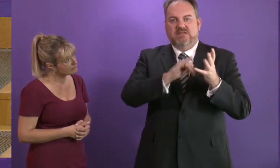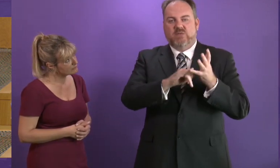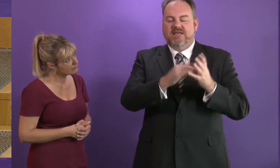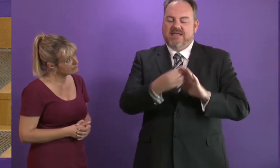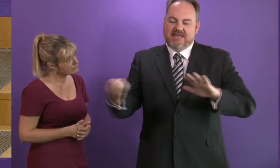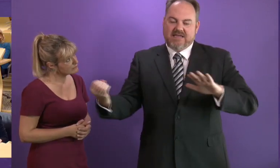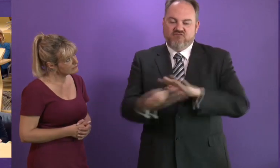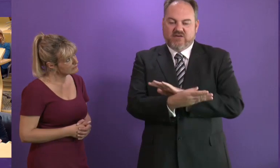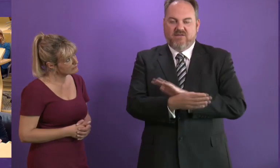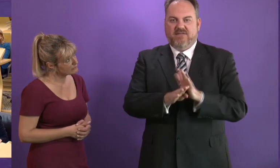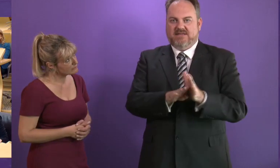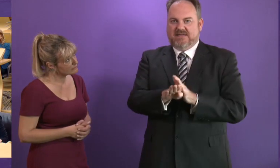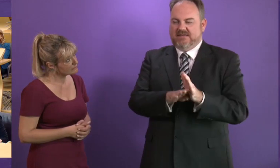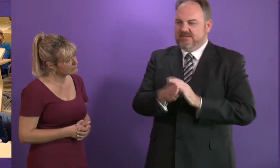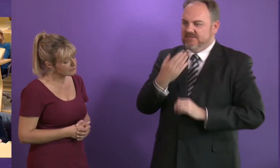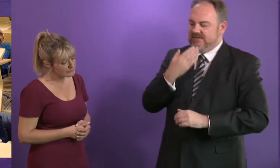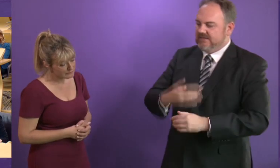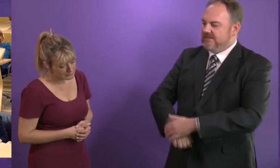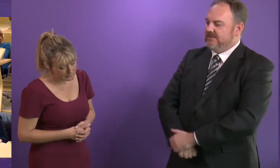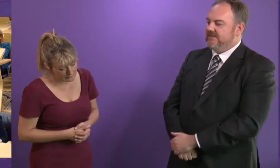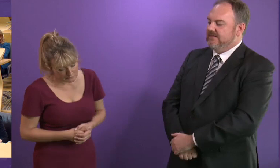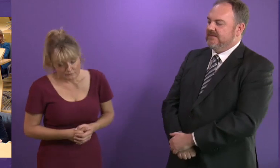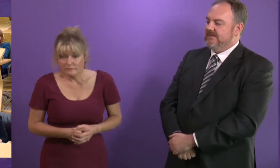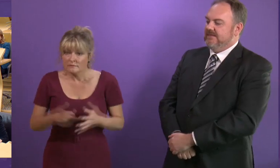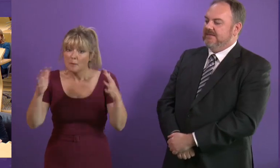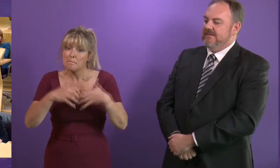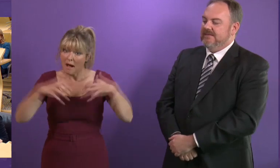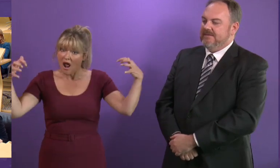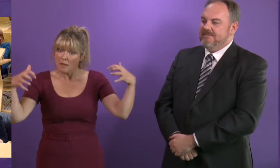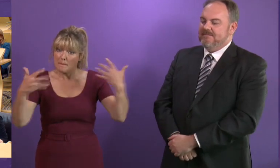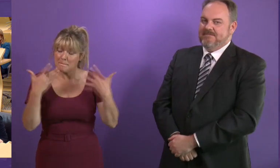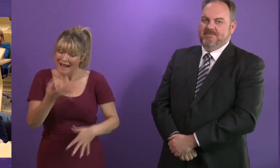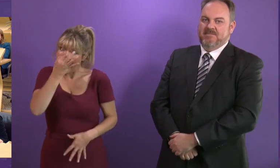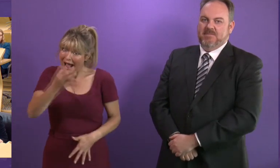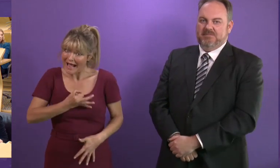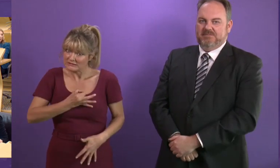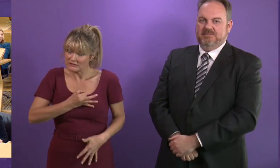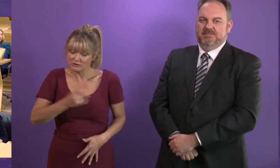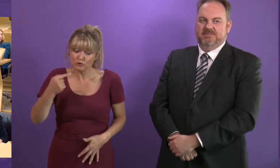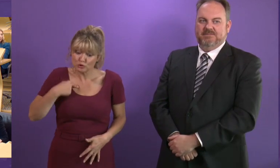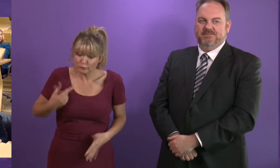The First Minister: Parliament asked us to look at the evidence, which is what we did. We established the David